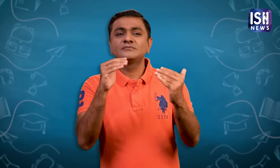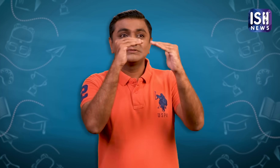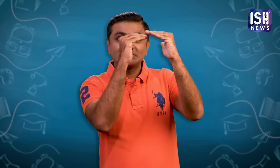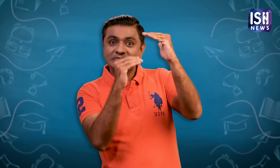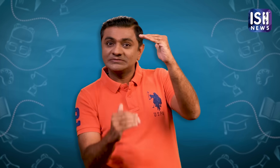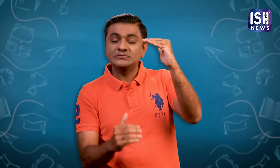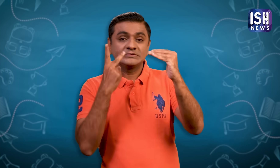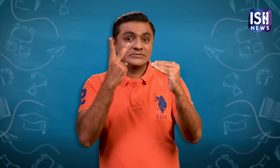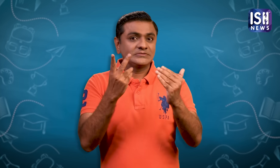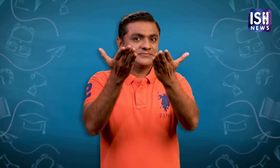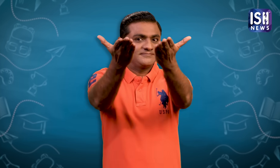You can see the list here.